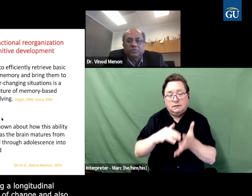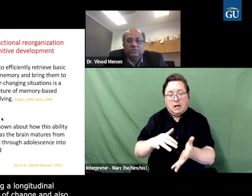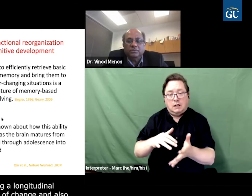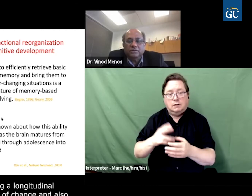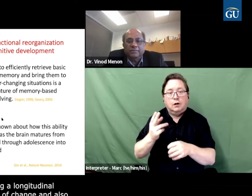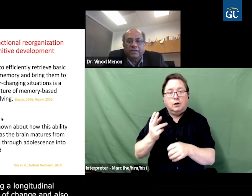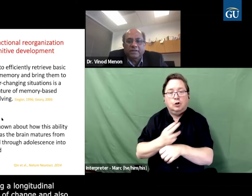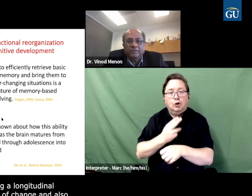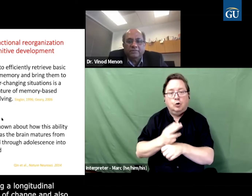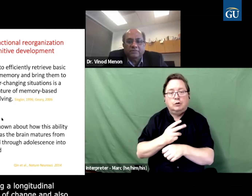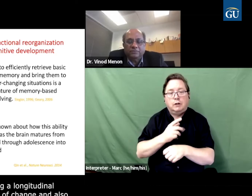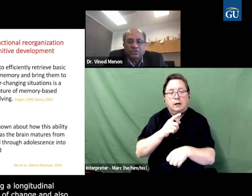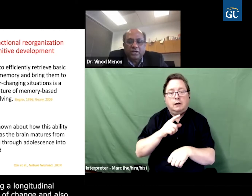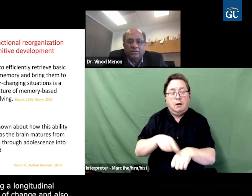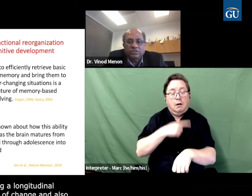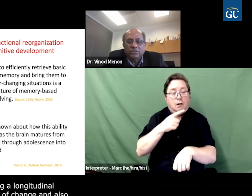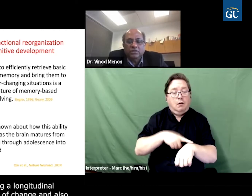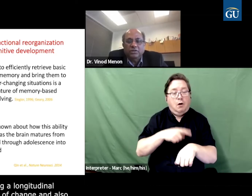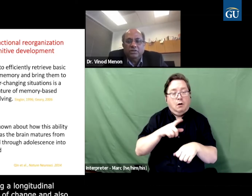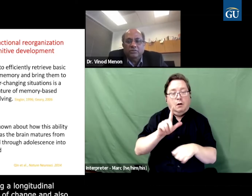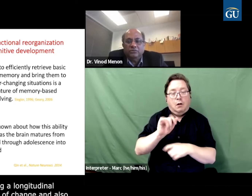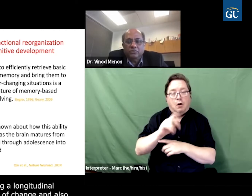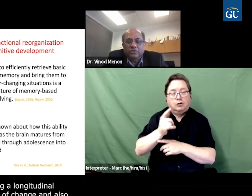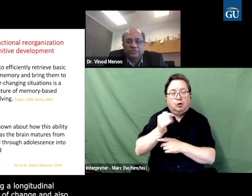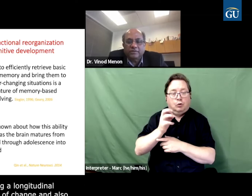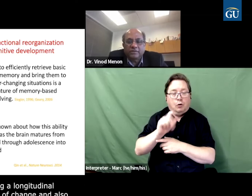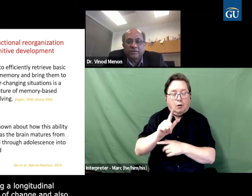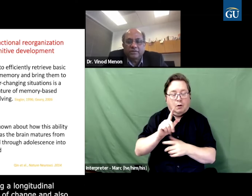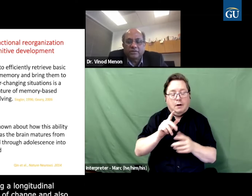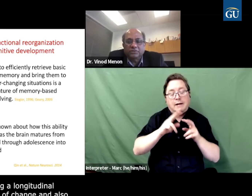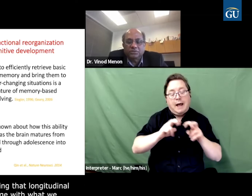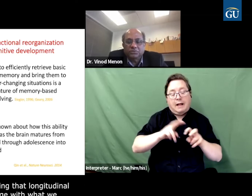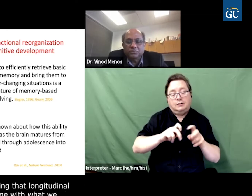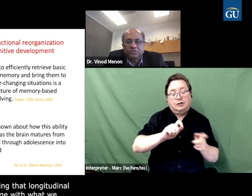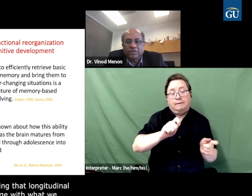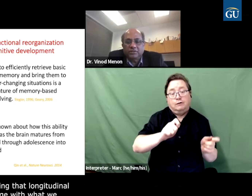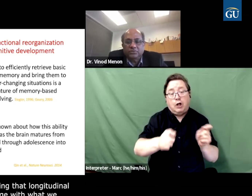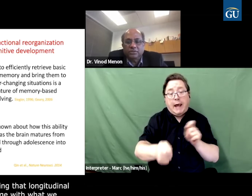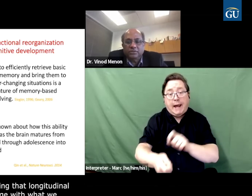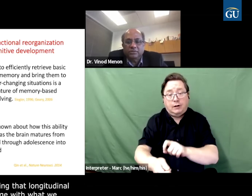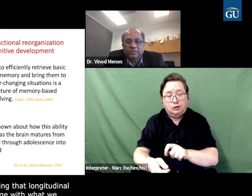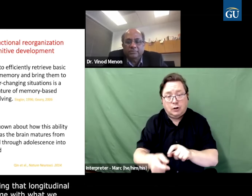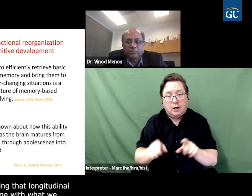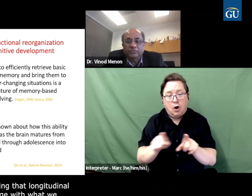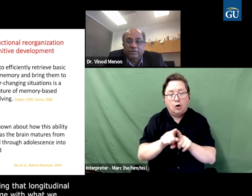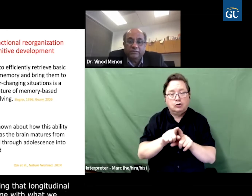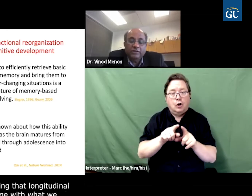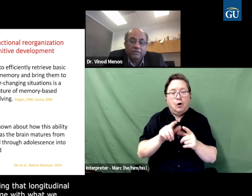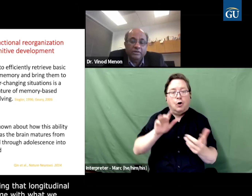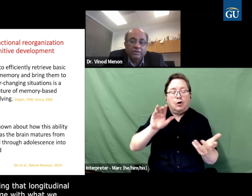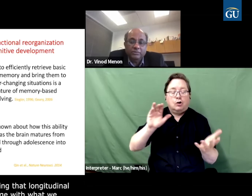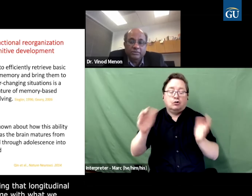a longitudinal analysis of change and also contrasting